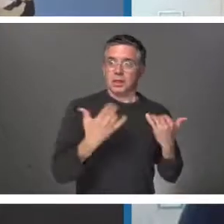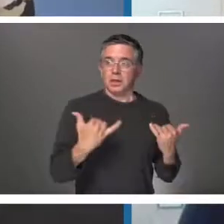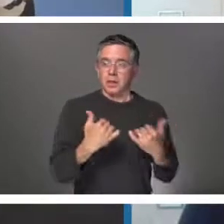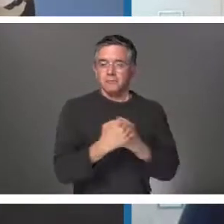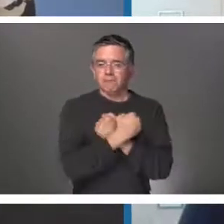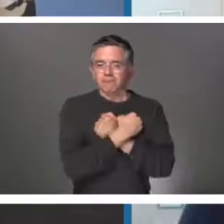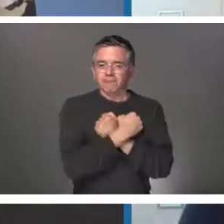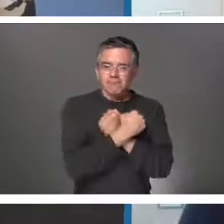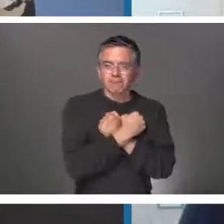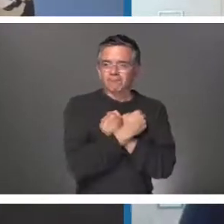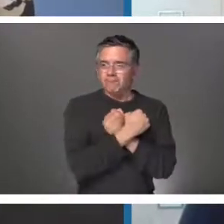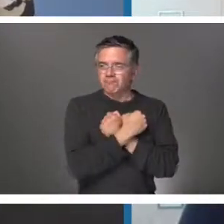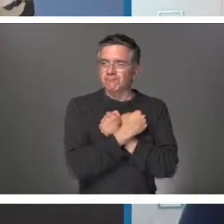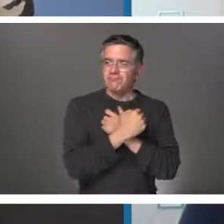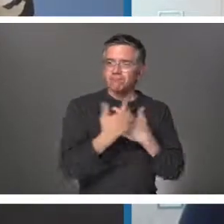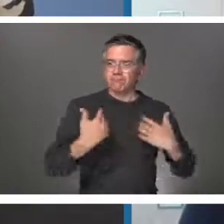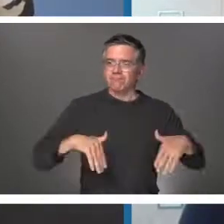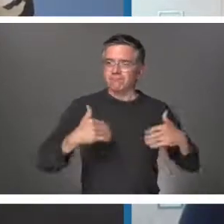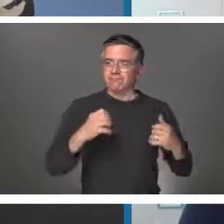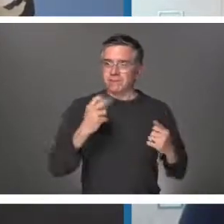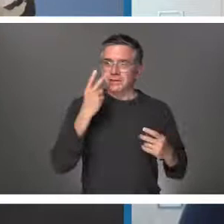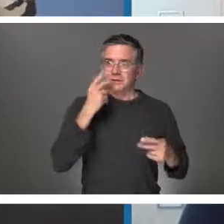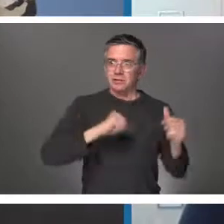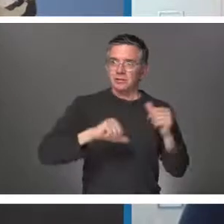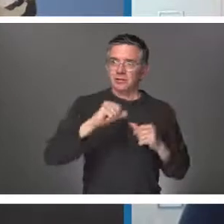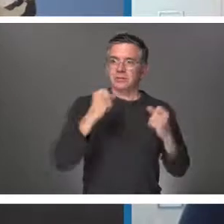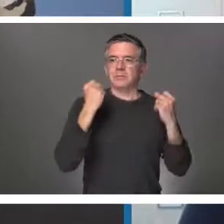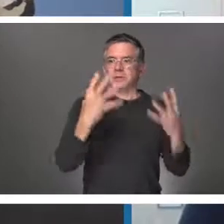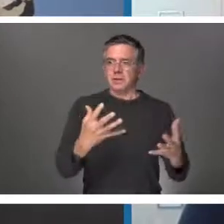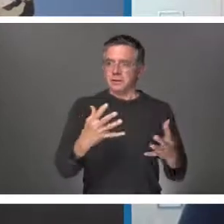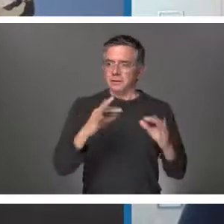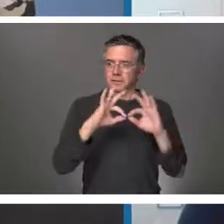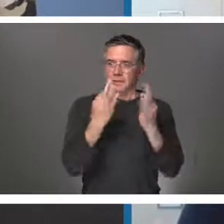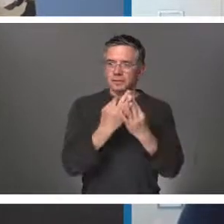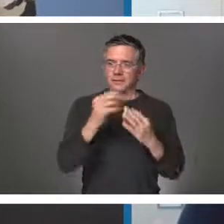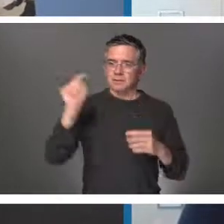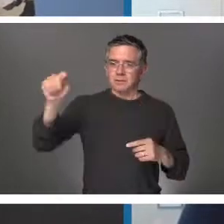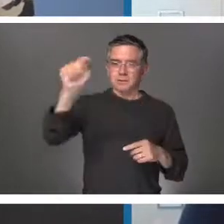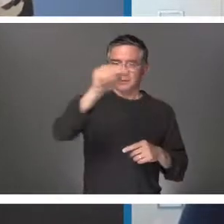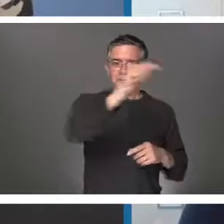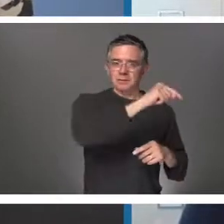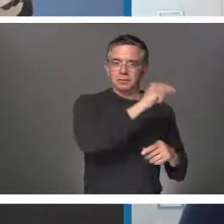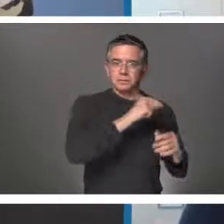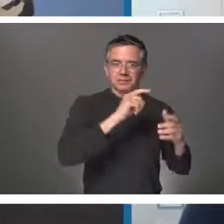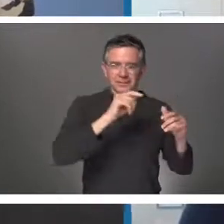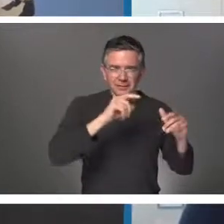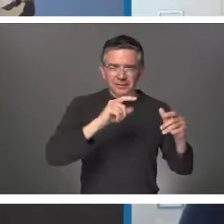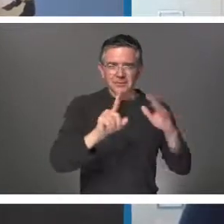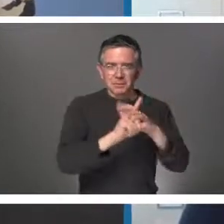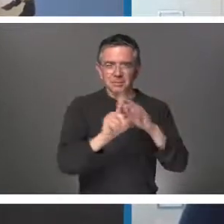And I know that there's lots of family stories like that, where they're finally being able to reconnect with parents who are seniors,